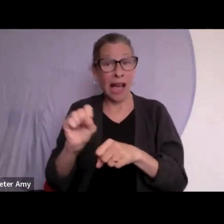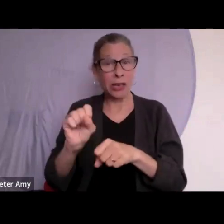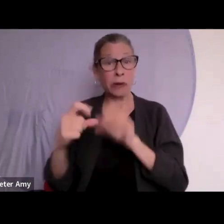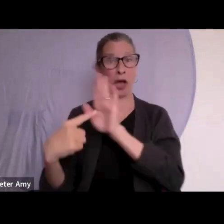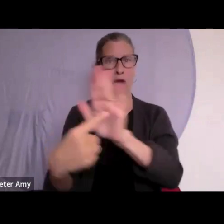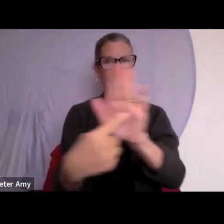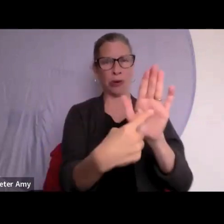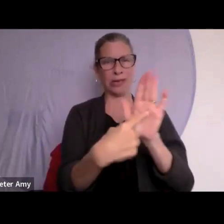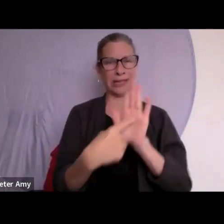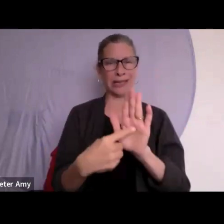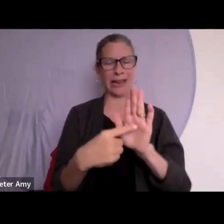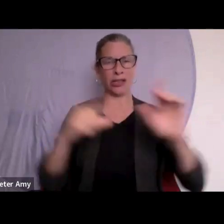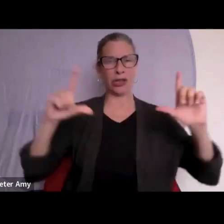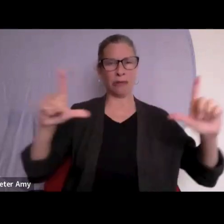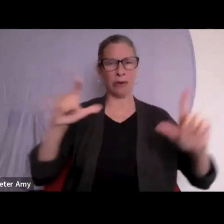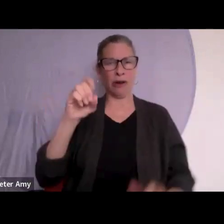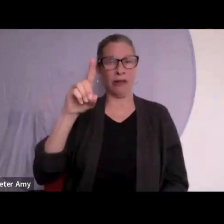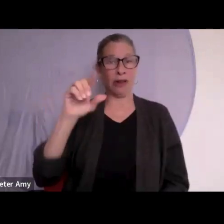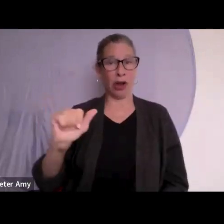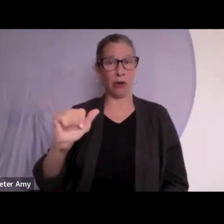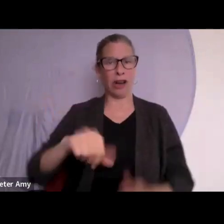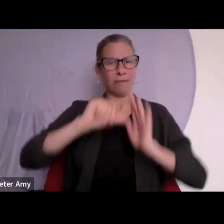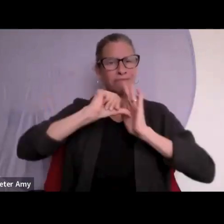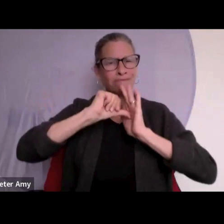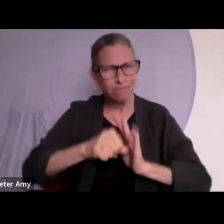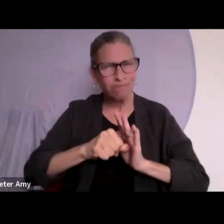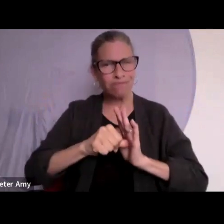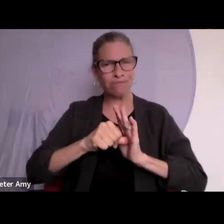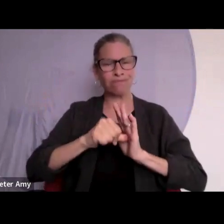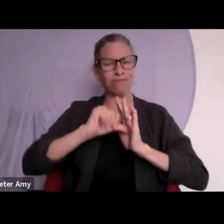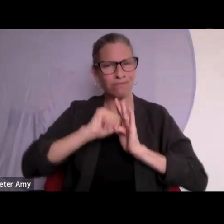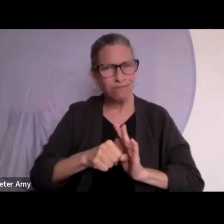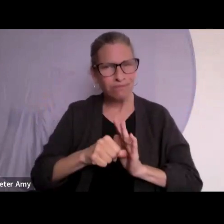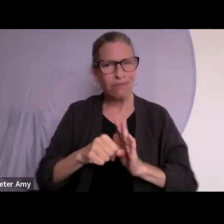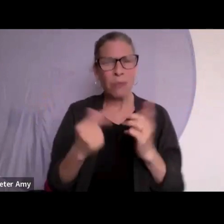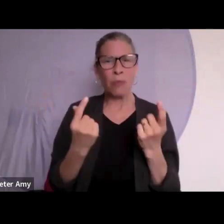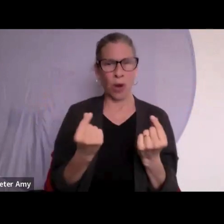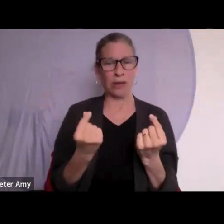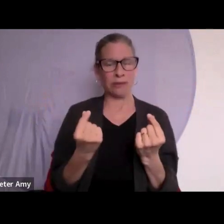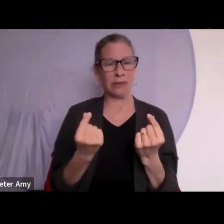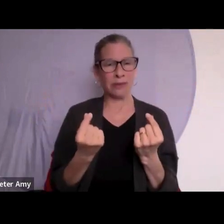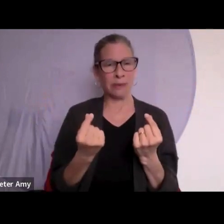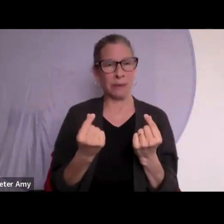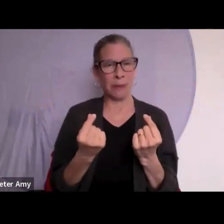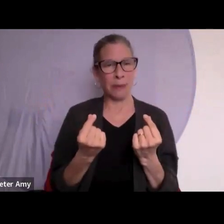CODA, there was extra emphasis put in into accessibility. And